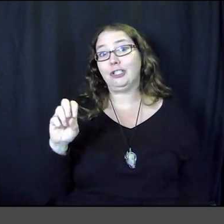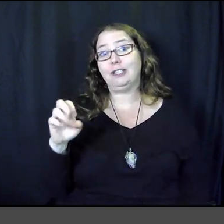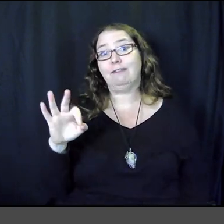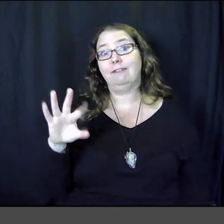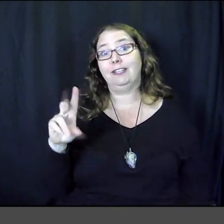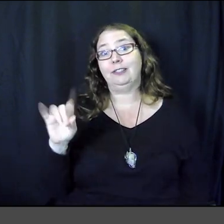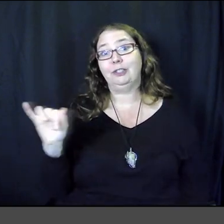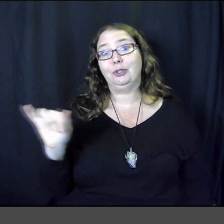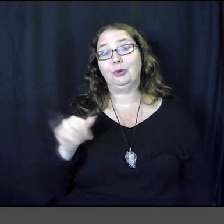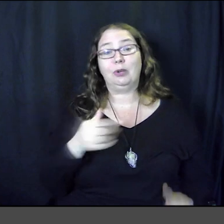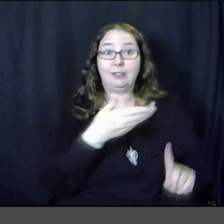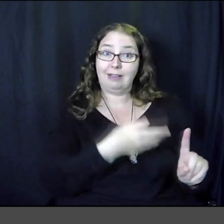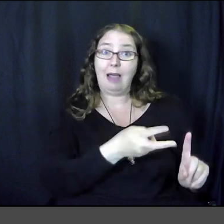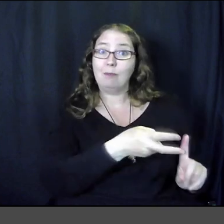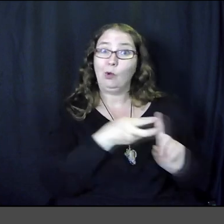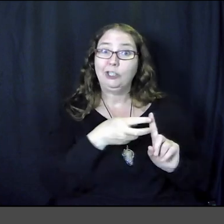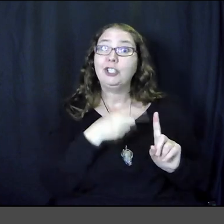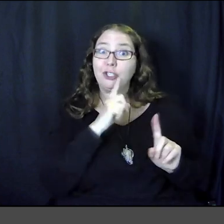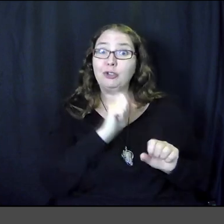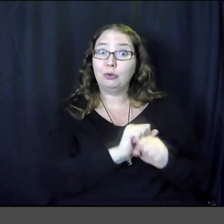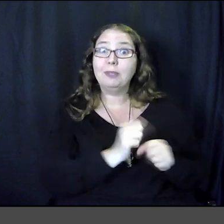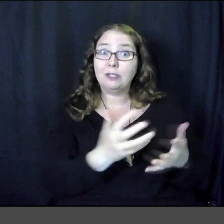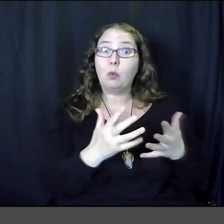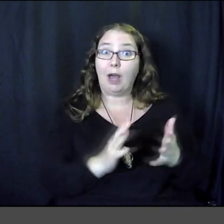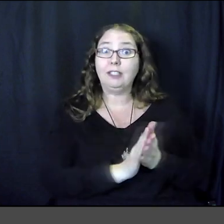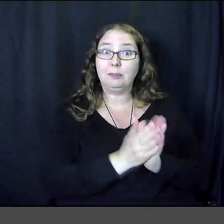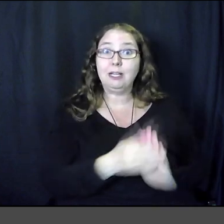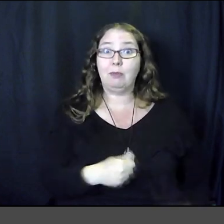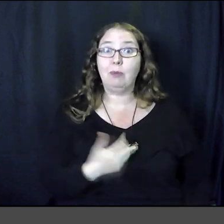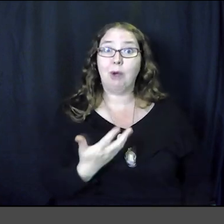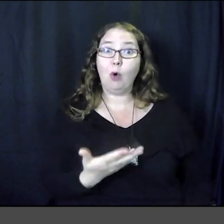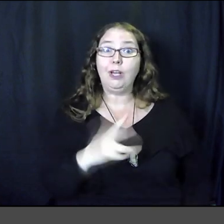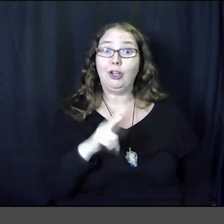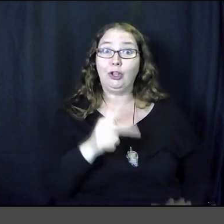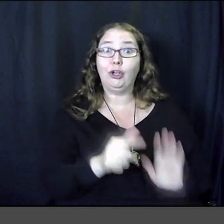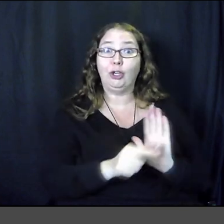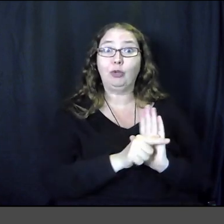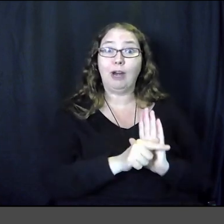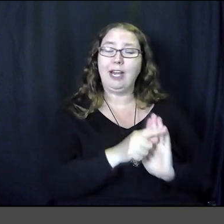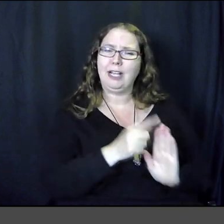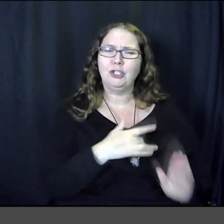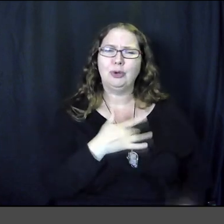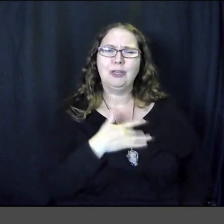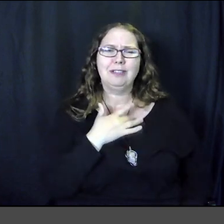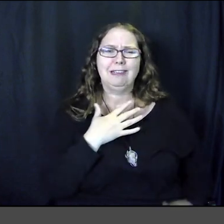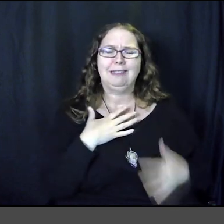SHE REALLY DID. AND SHE WAS FEELING A BIT SAD WHEN SHE WAS TELLING ME THAT.